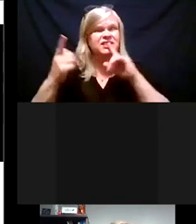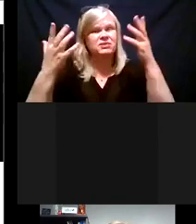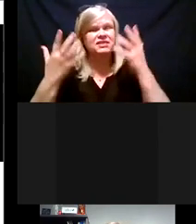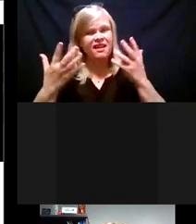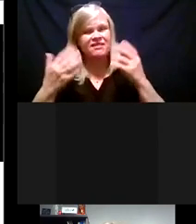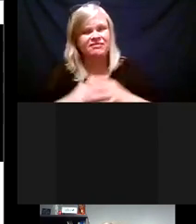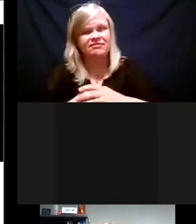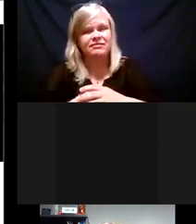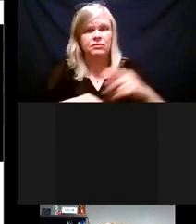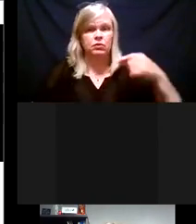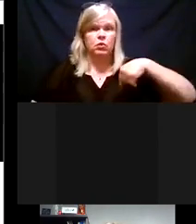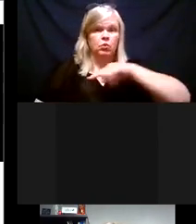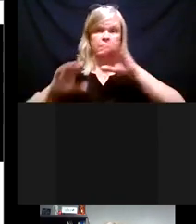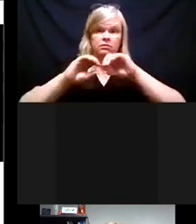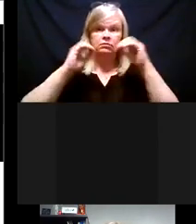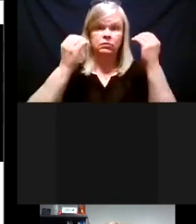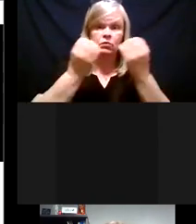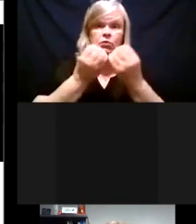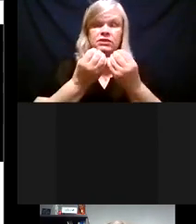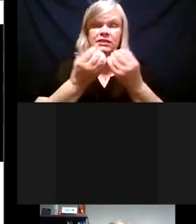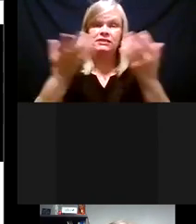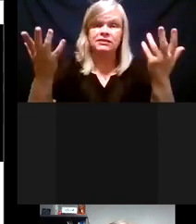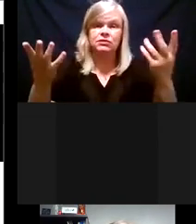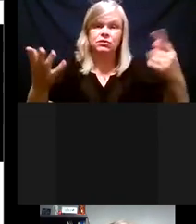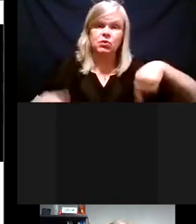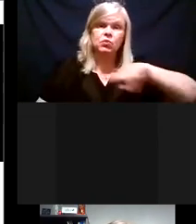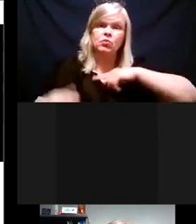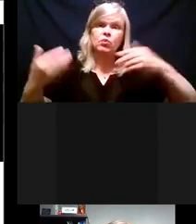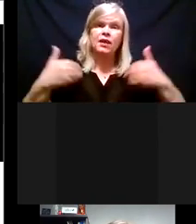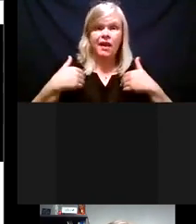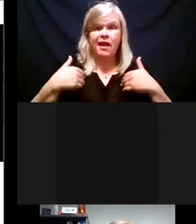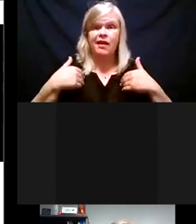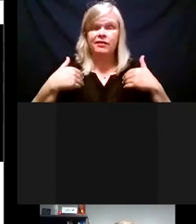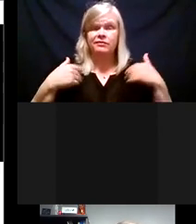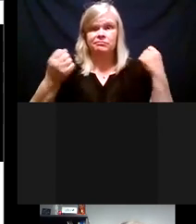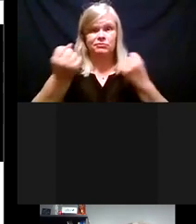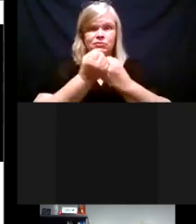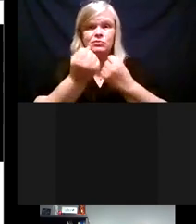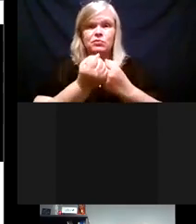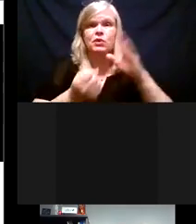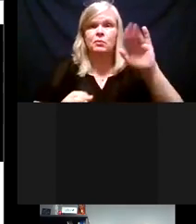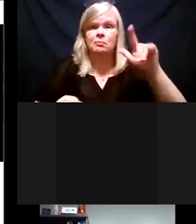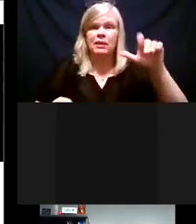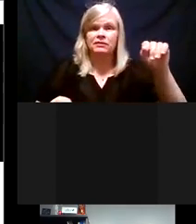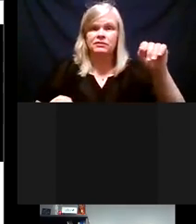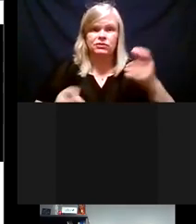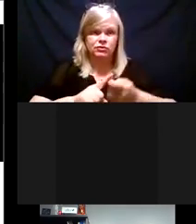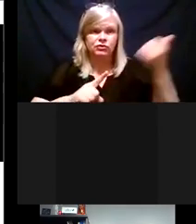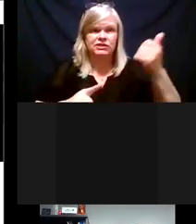AS AN ORGANIZATION WE HAVE BEEN IN SUPPORT OF BILLS TO REMOVE THAT CIVIL STATUTE OF LIMITATION OR AT LEAST MODIFY IT.